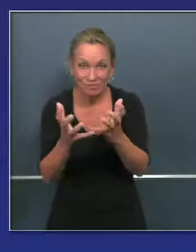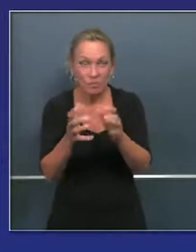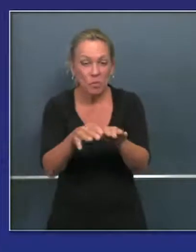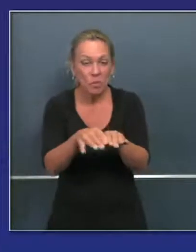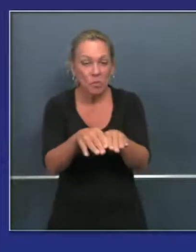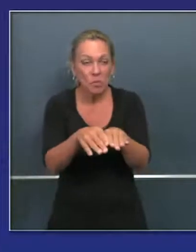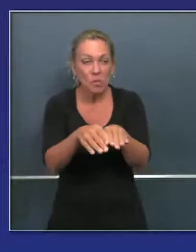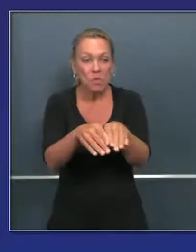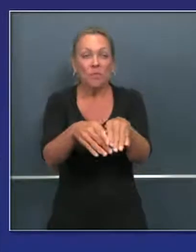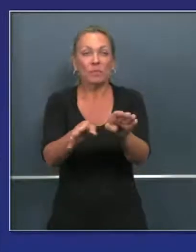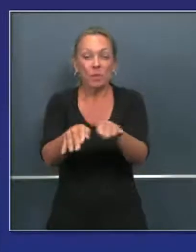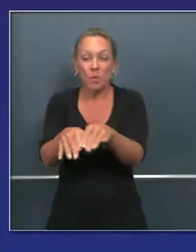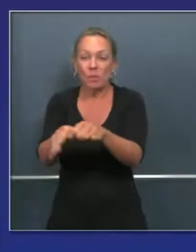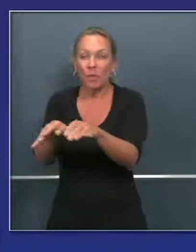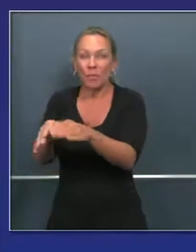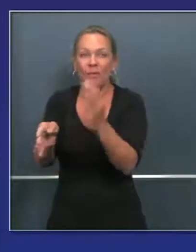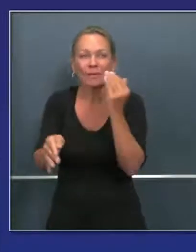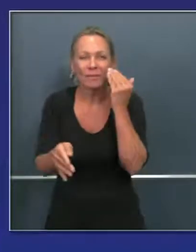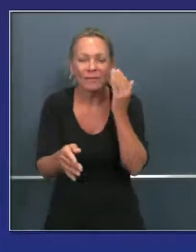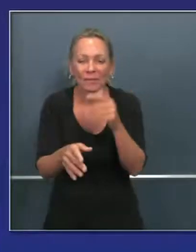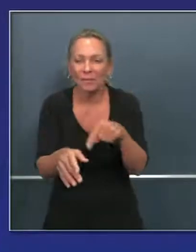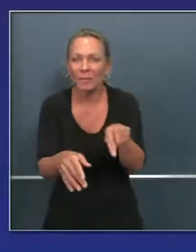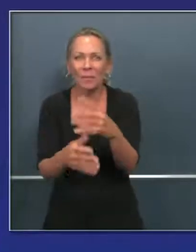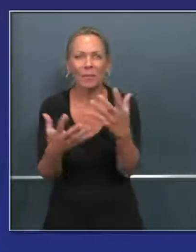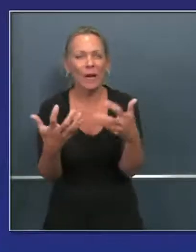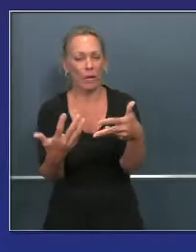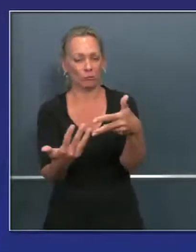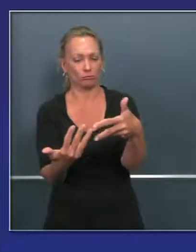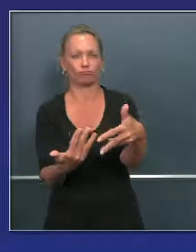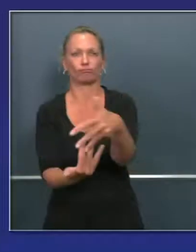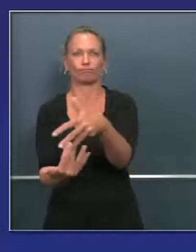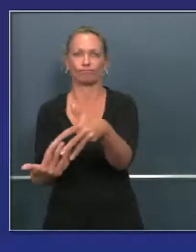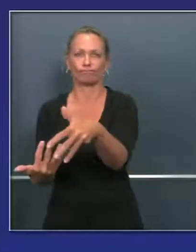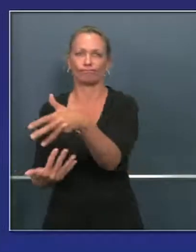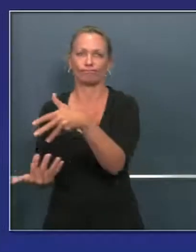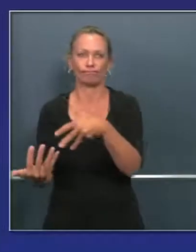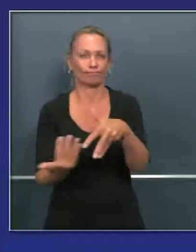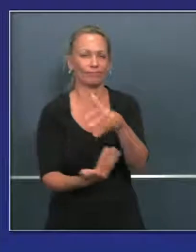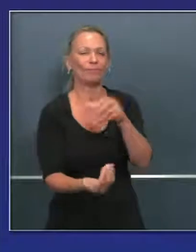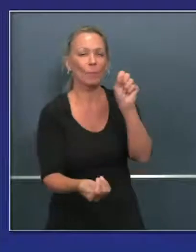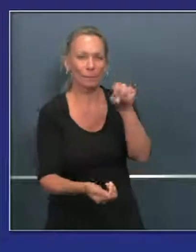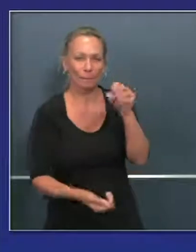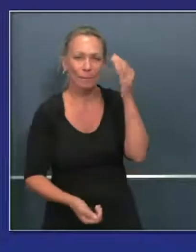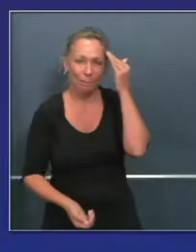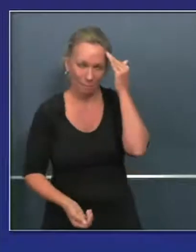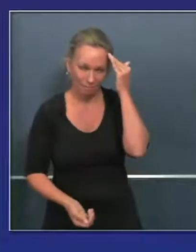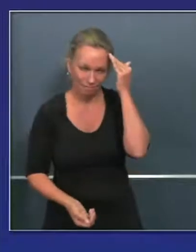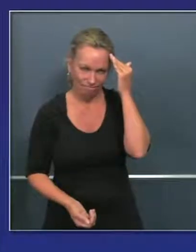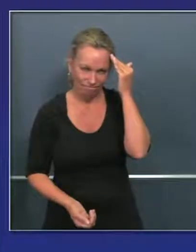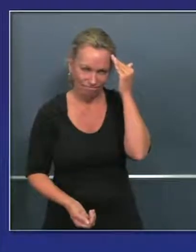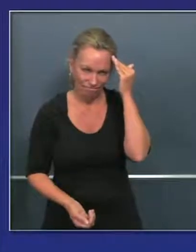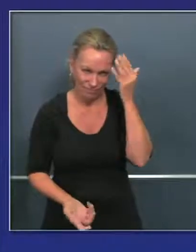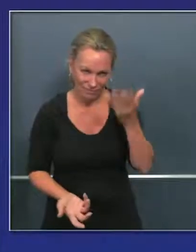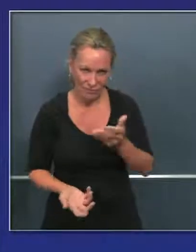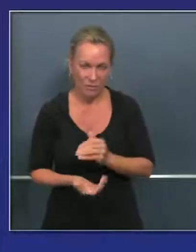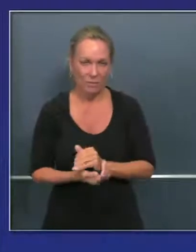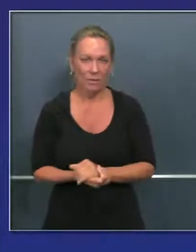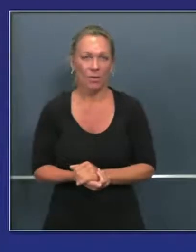past many people were not necessarily being as responsible as they otherwise well as we